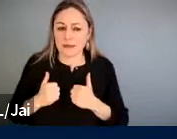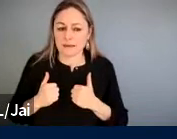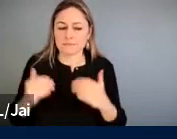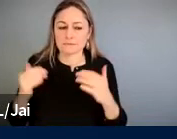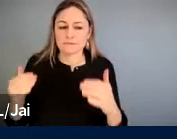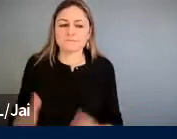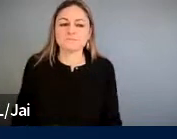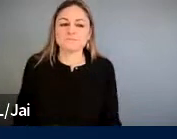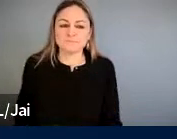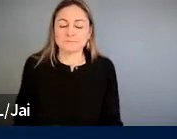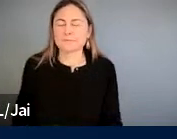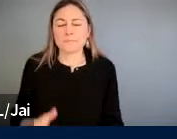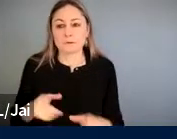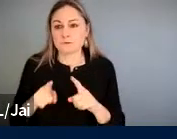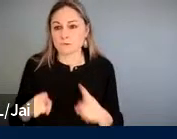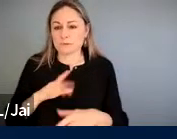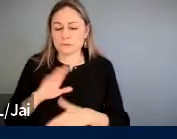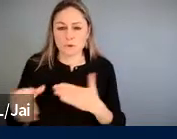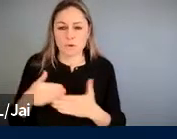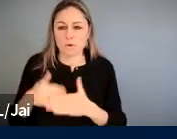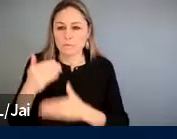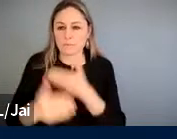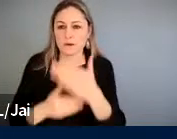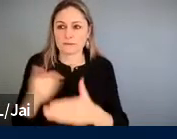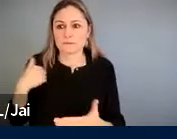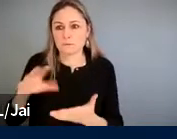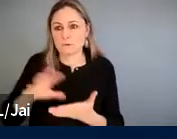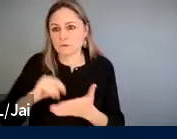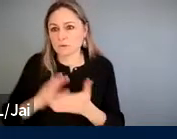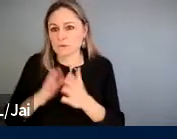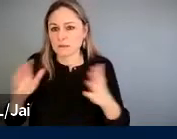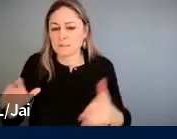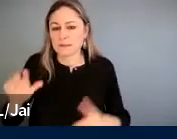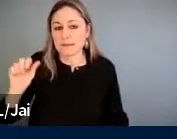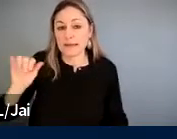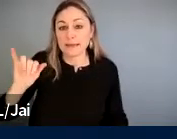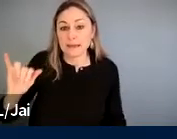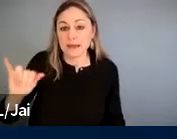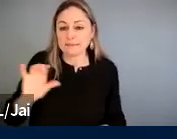Throughout this process, we also learned a lot about how AI generated captions used in online